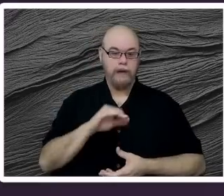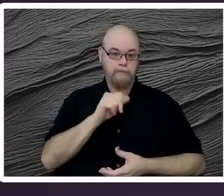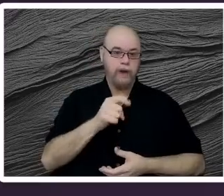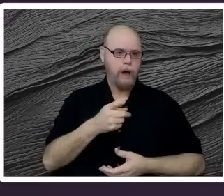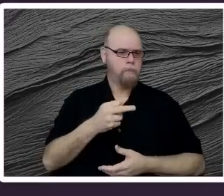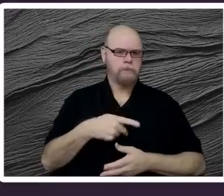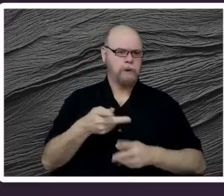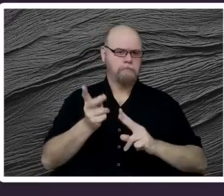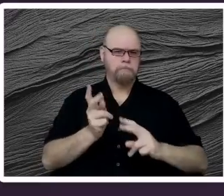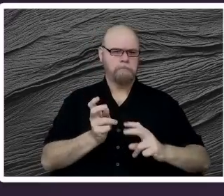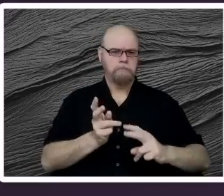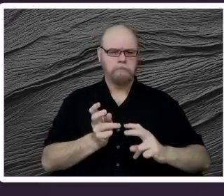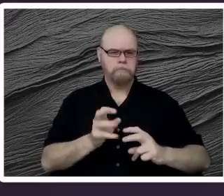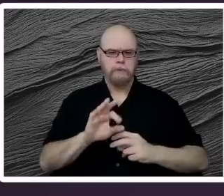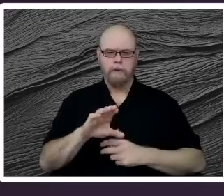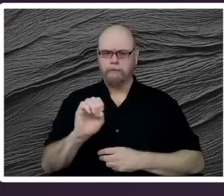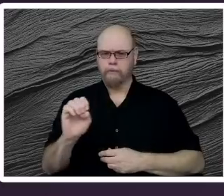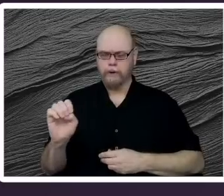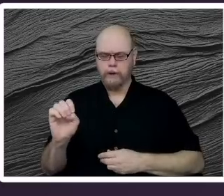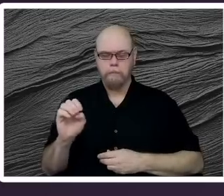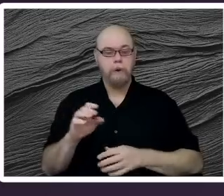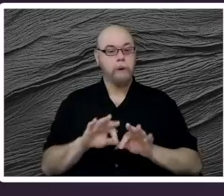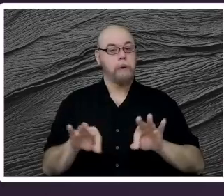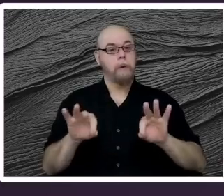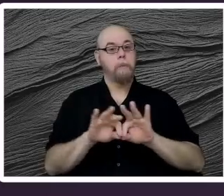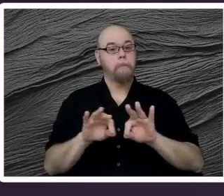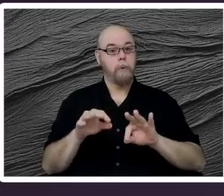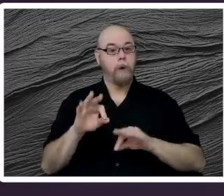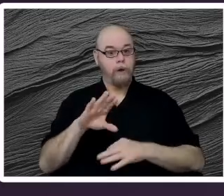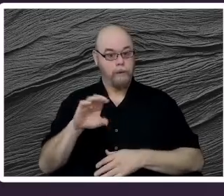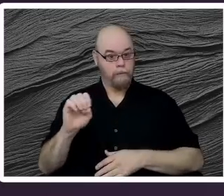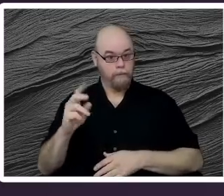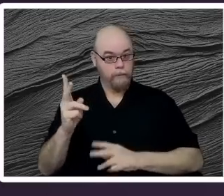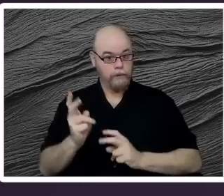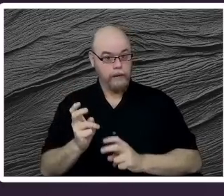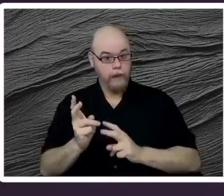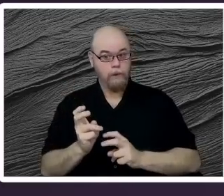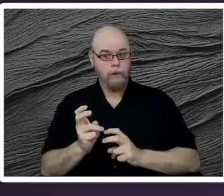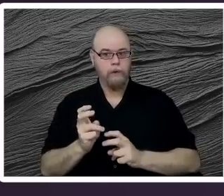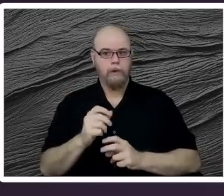to remember that when you do a free download, you will have to go and print them in some way,